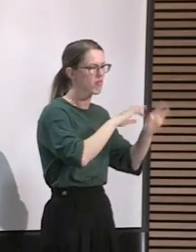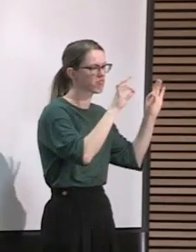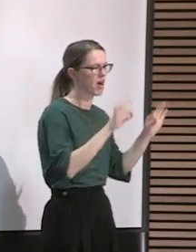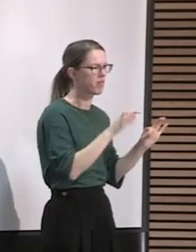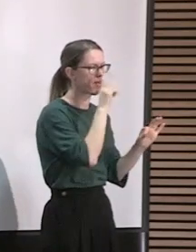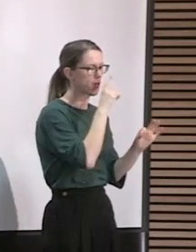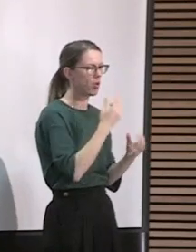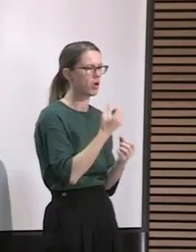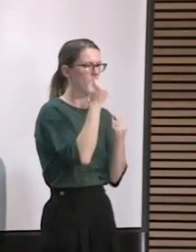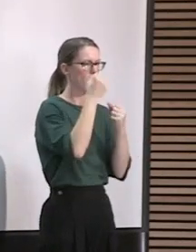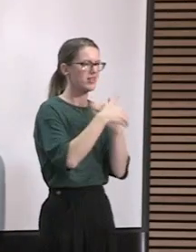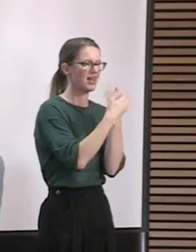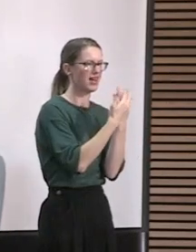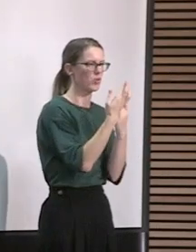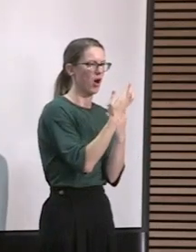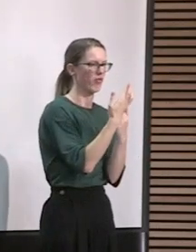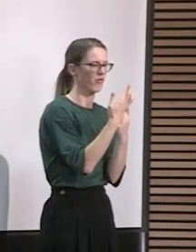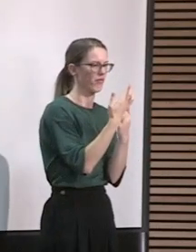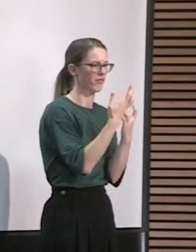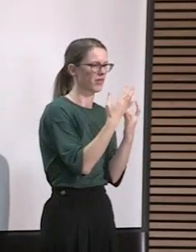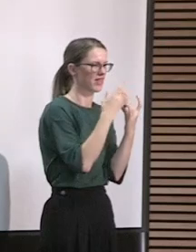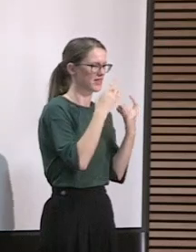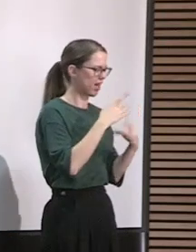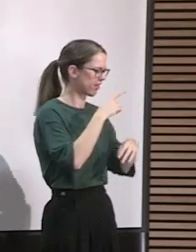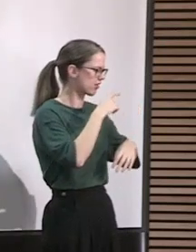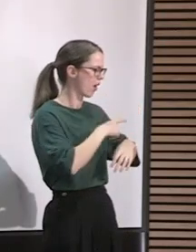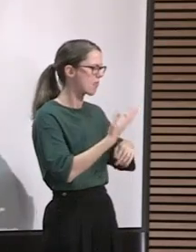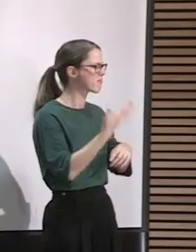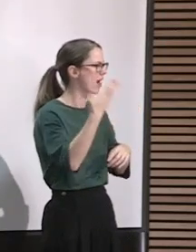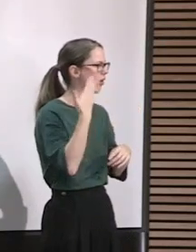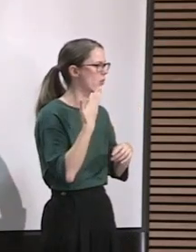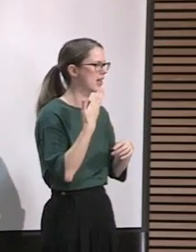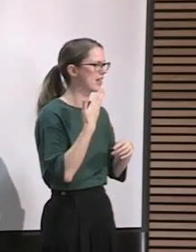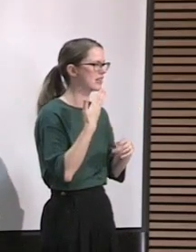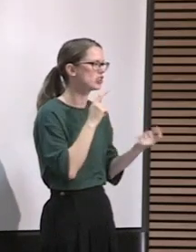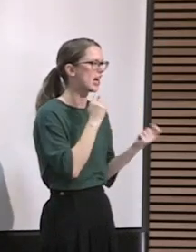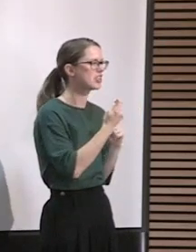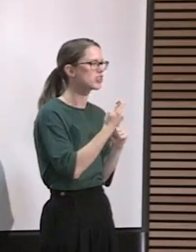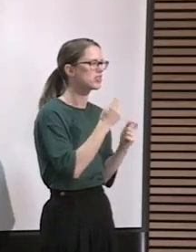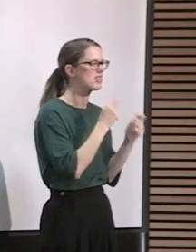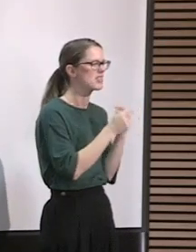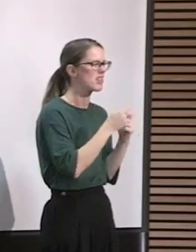not had a Day 3 test. That was because of the time frame - those people got their